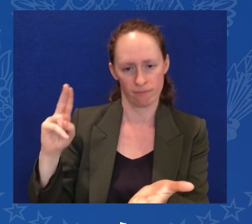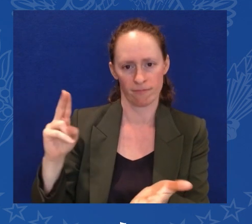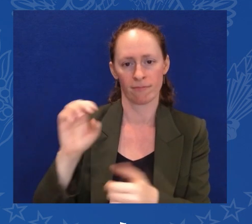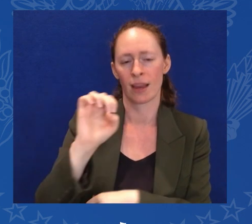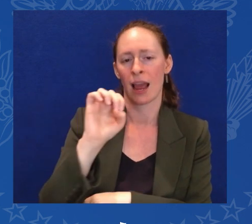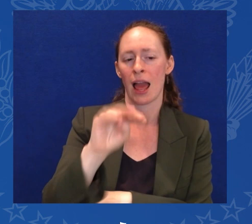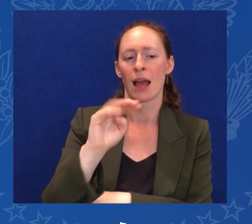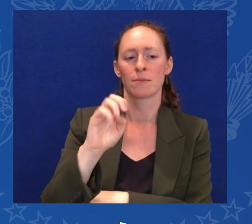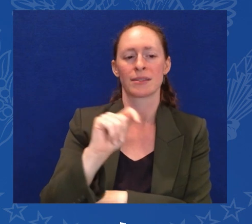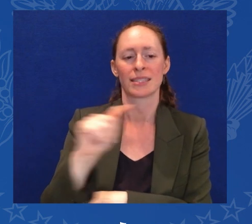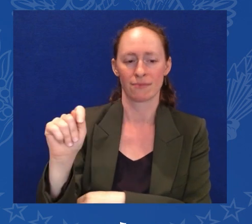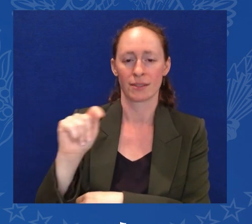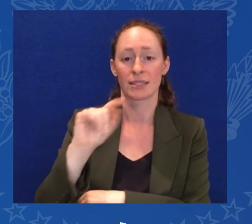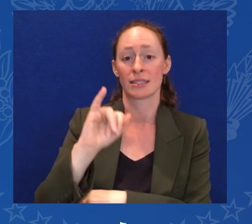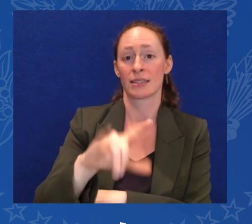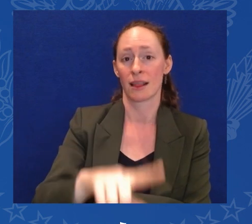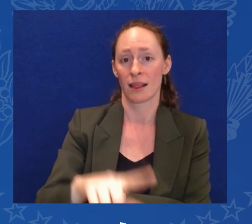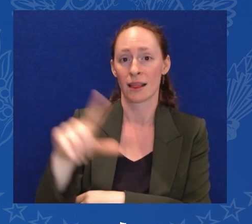in both Illinois and in Mississippi.